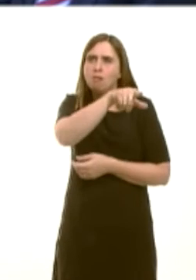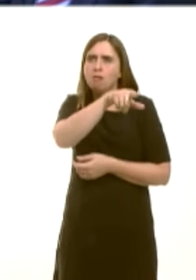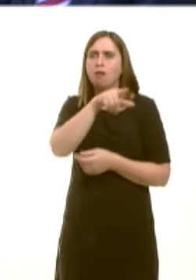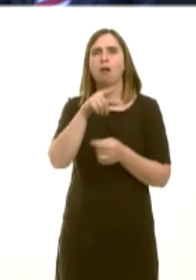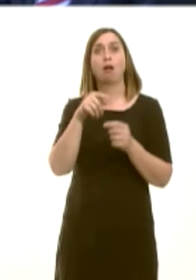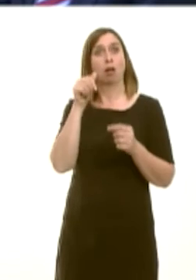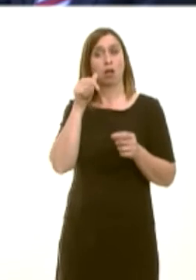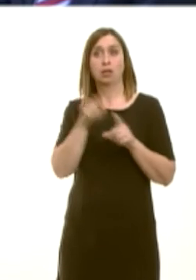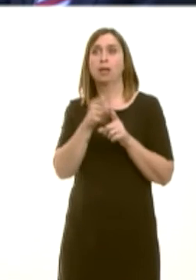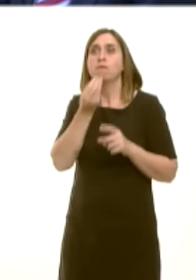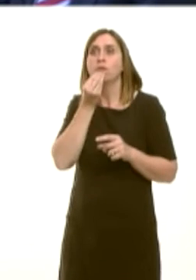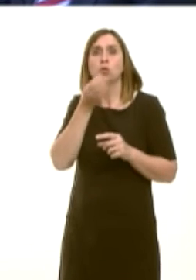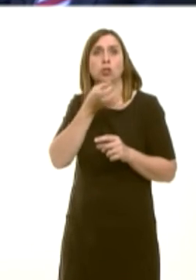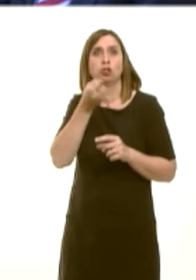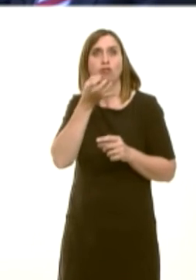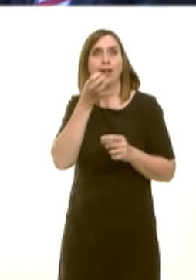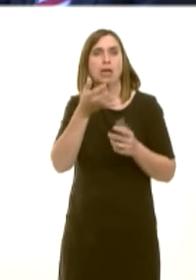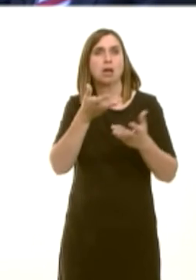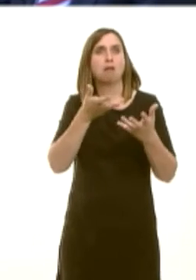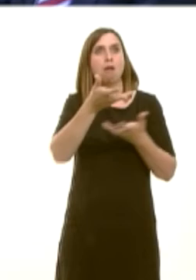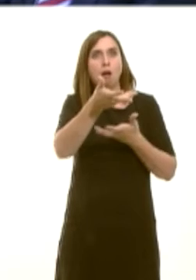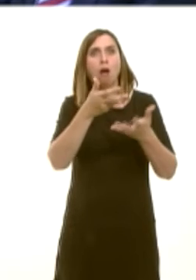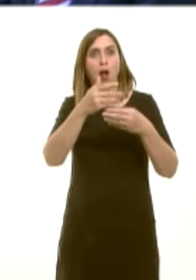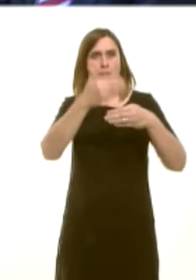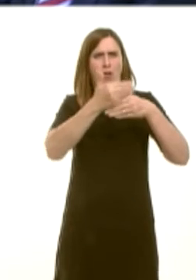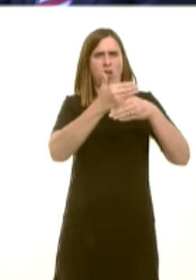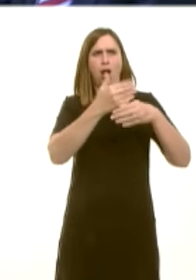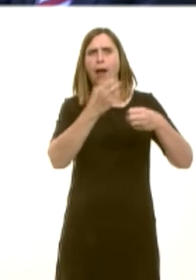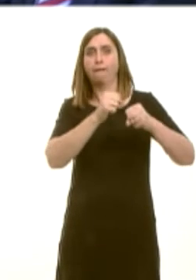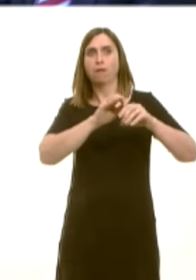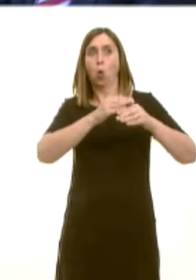and drink, both ways actually. Seeing them removed, particularly with regard to the export